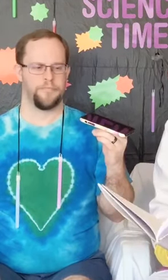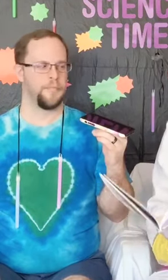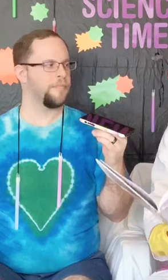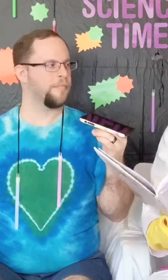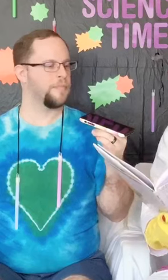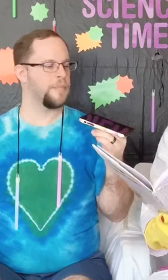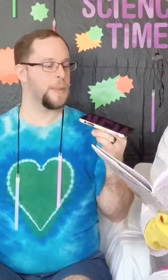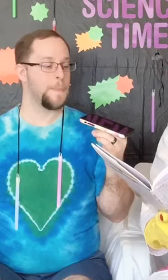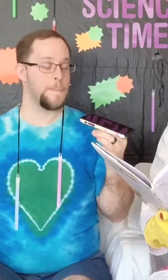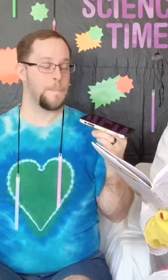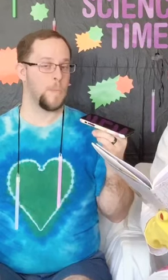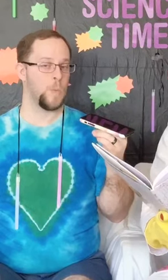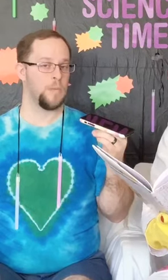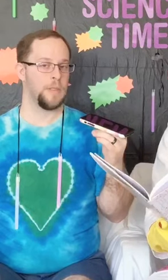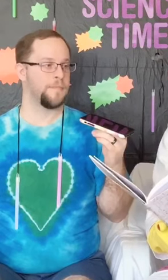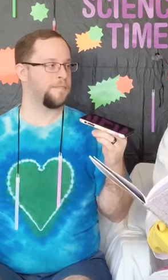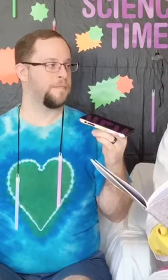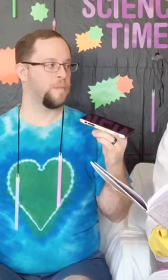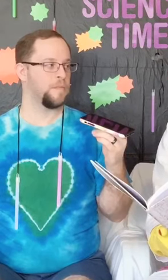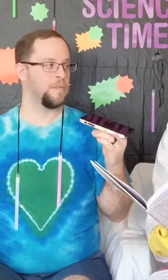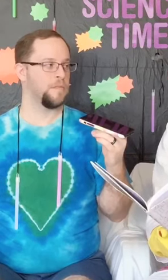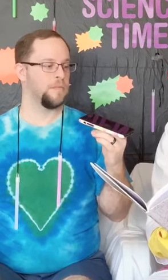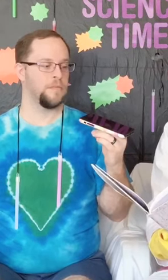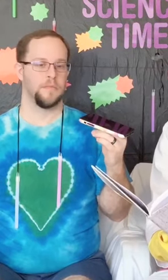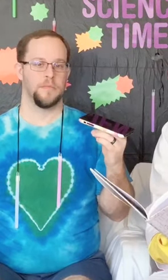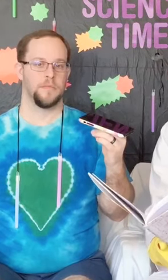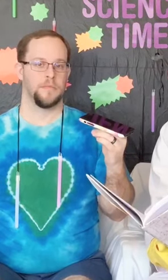thinking: What was the source of that terrible